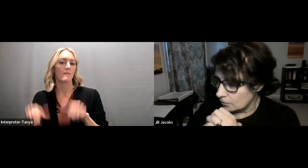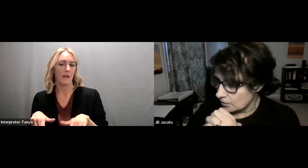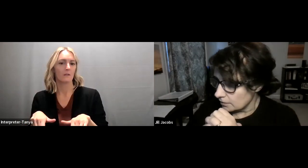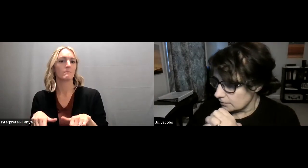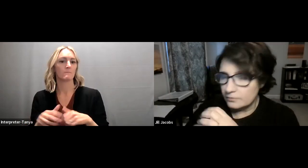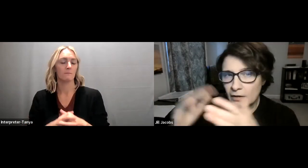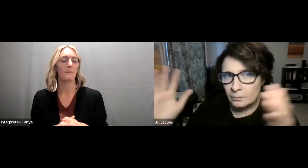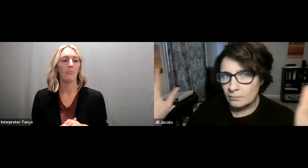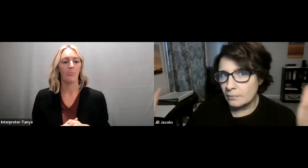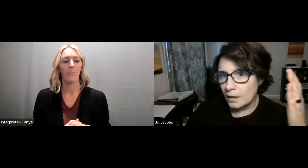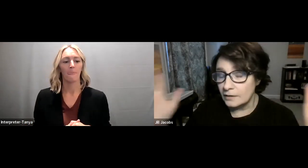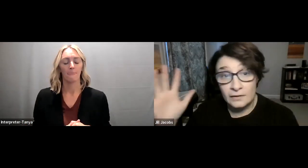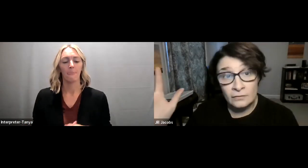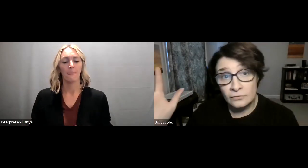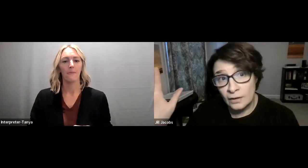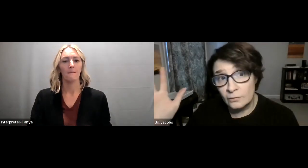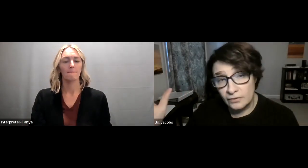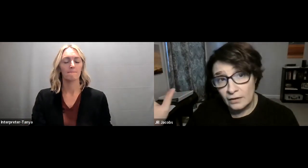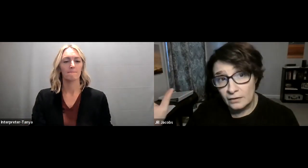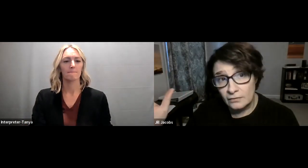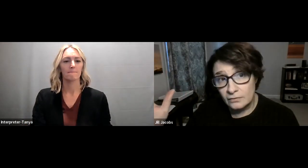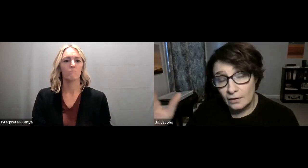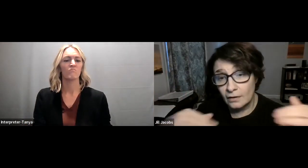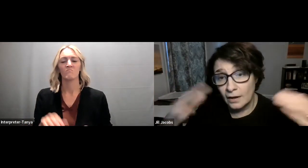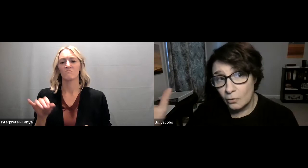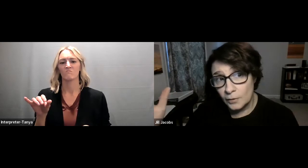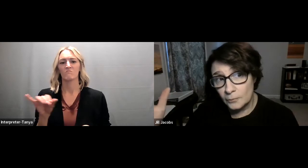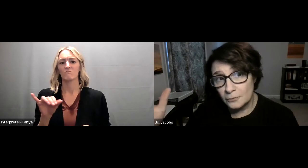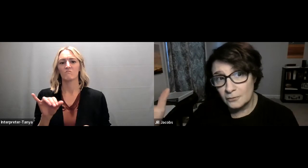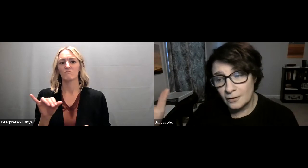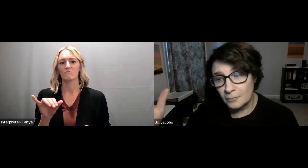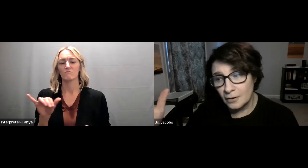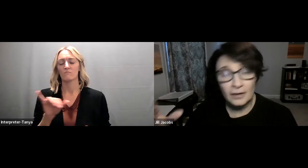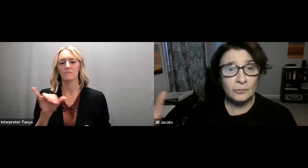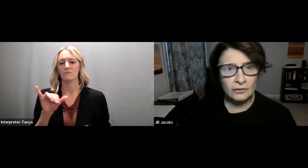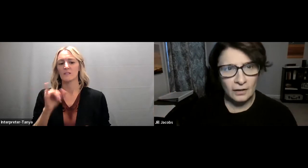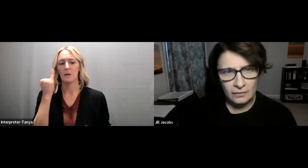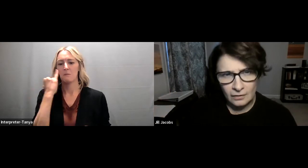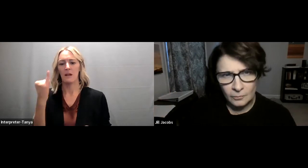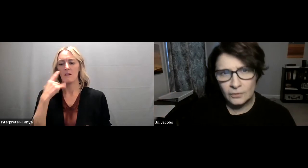know the same ideas around settings and how people are able to get into the community